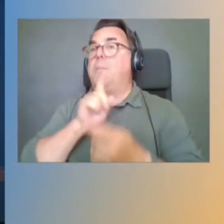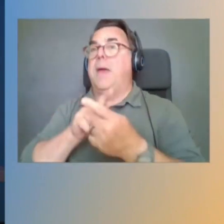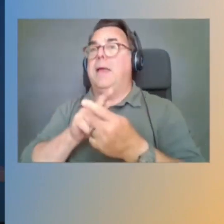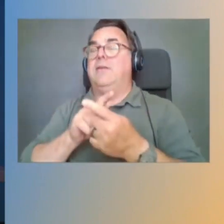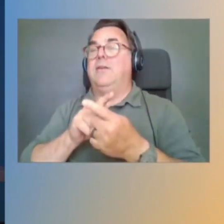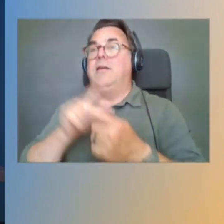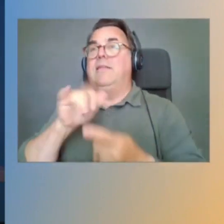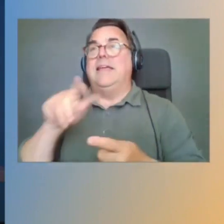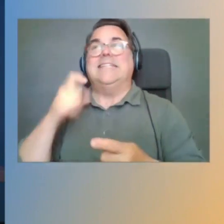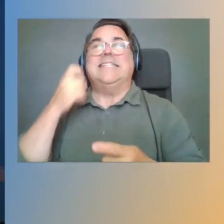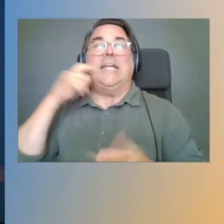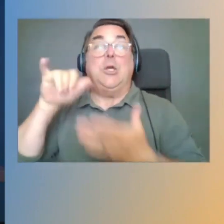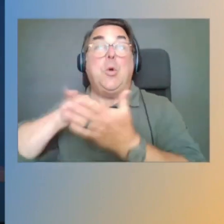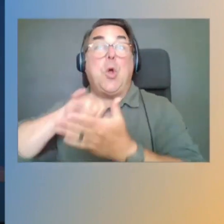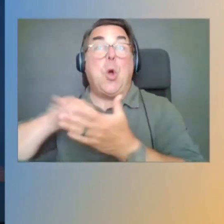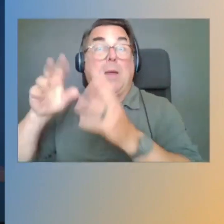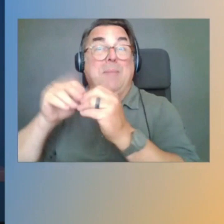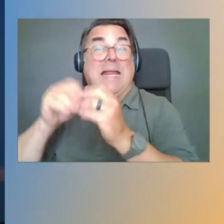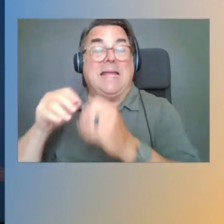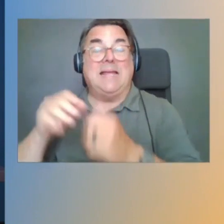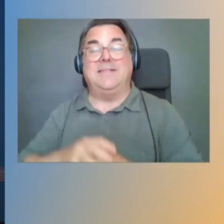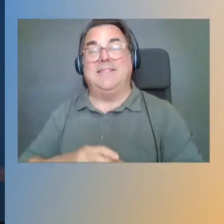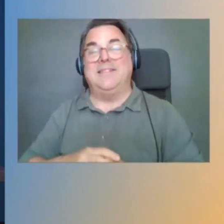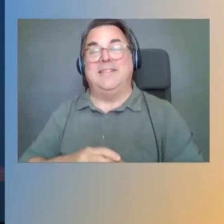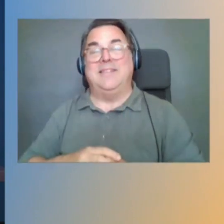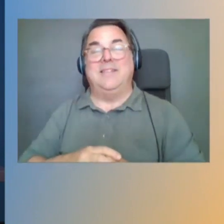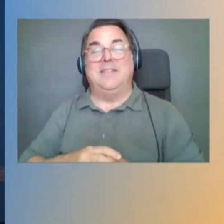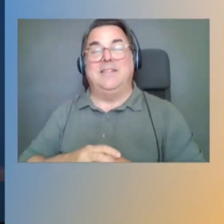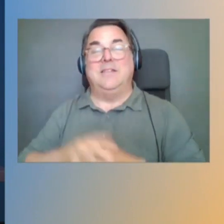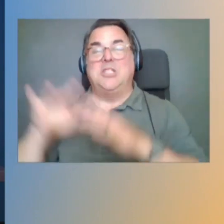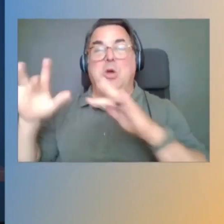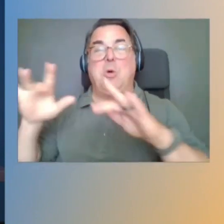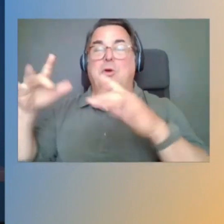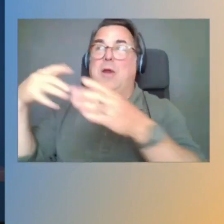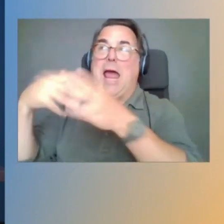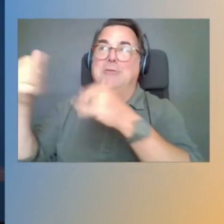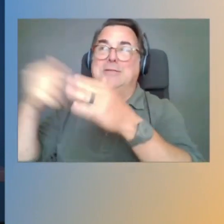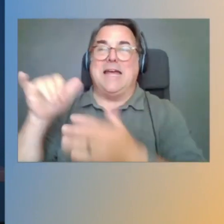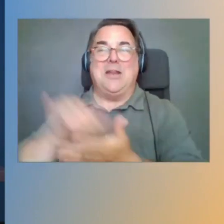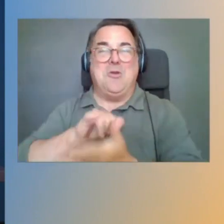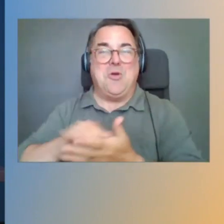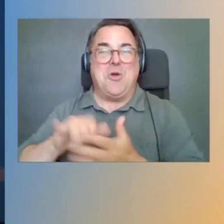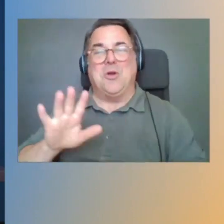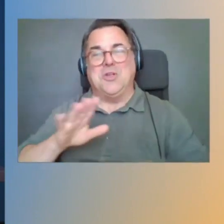so we did the recording outdoors in New York, so there's a little bit of audio there,